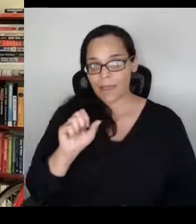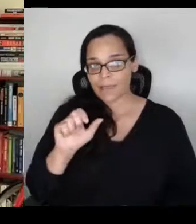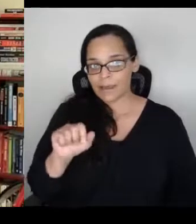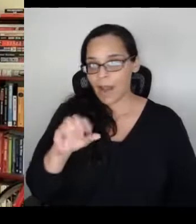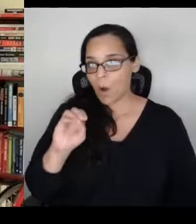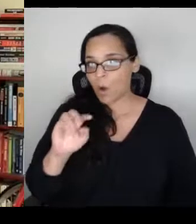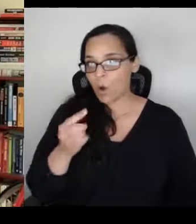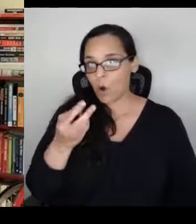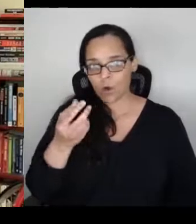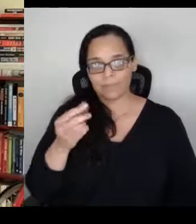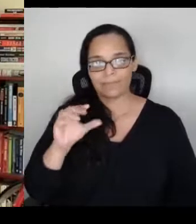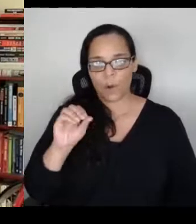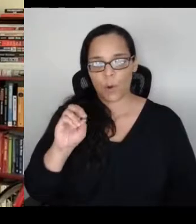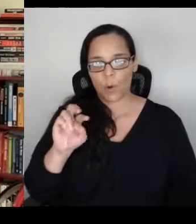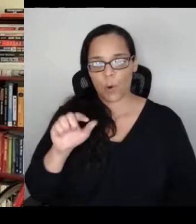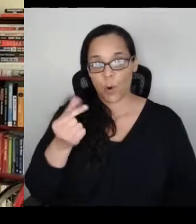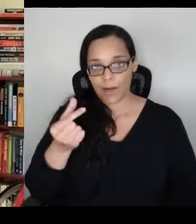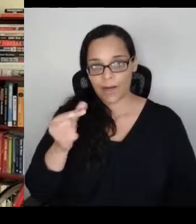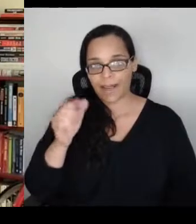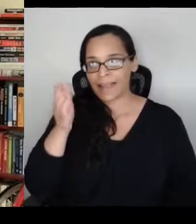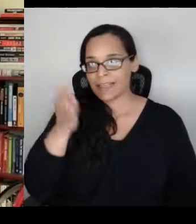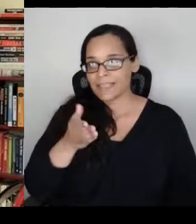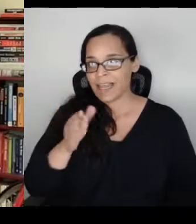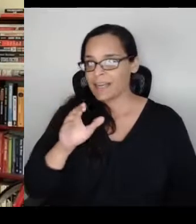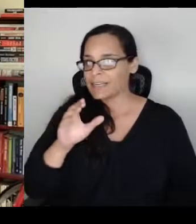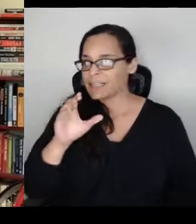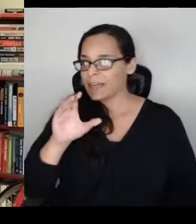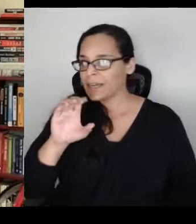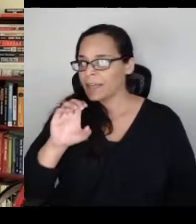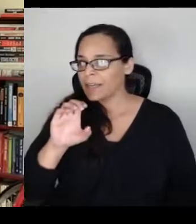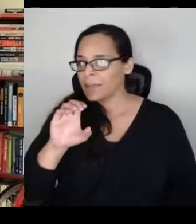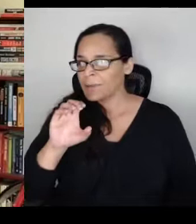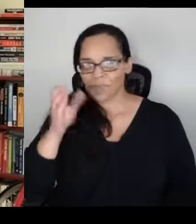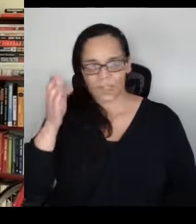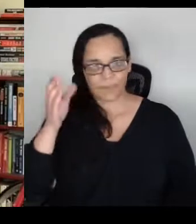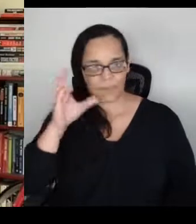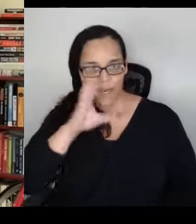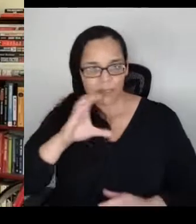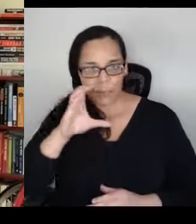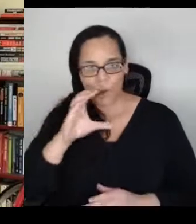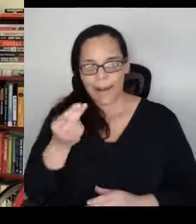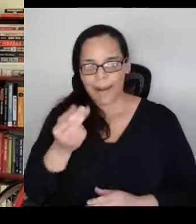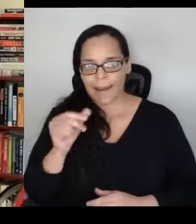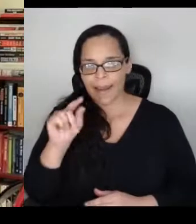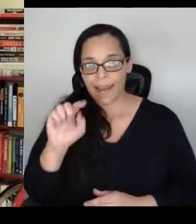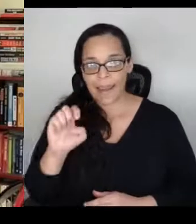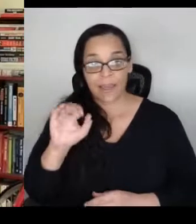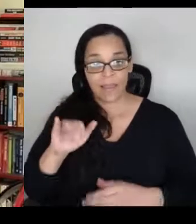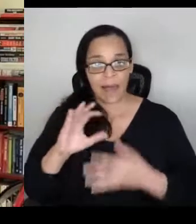that's pbs.org/exploringhate. And that link to everyone's bios